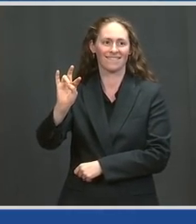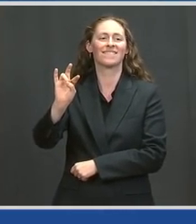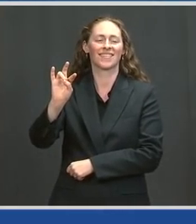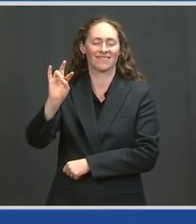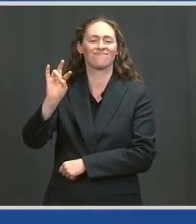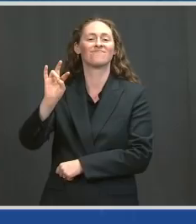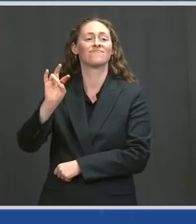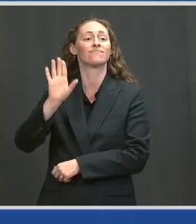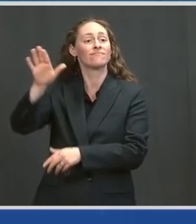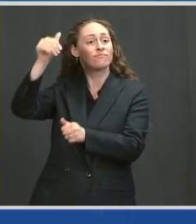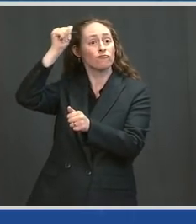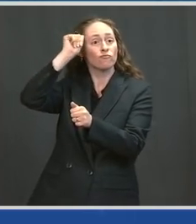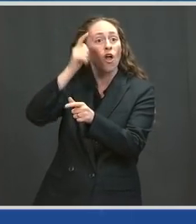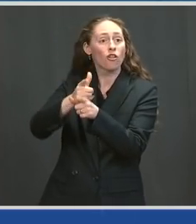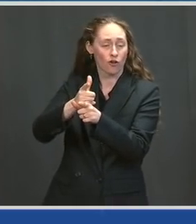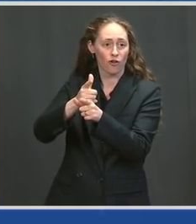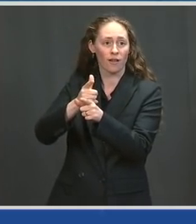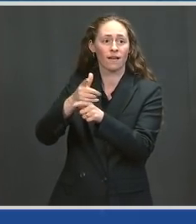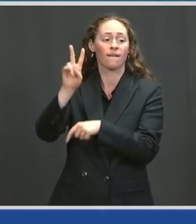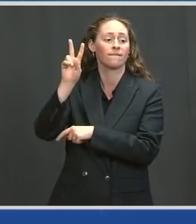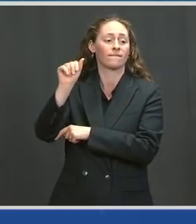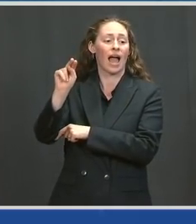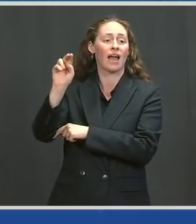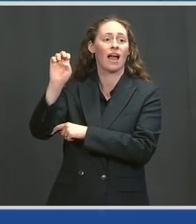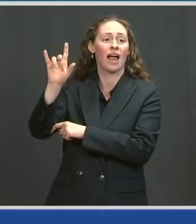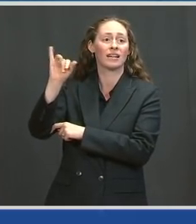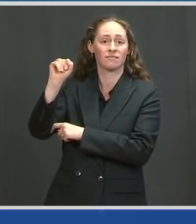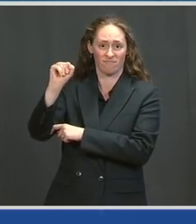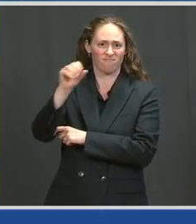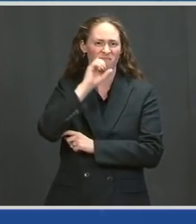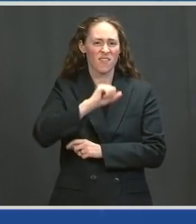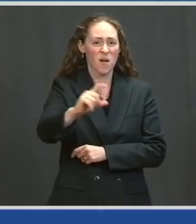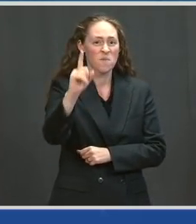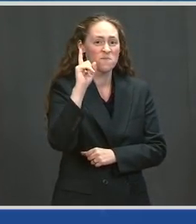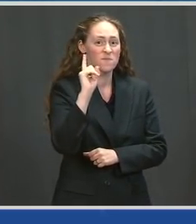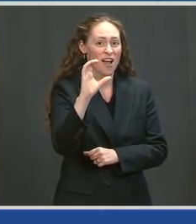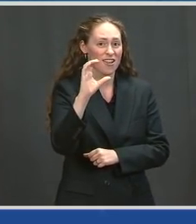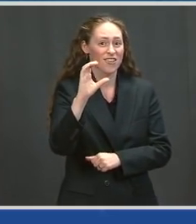who is 100 years old, and he looks like he's 60.